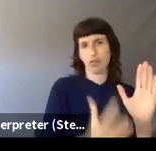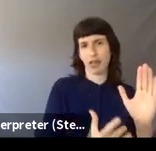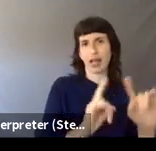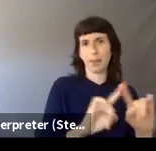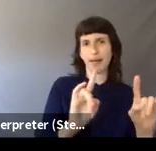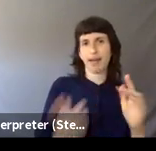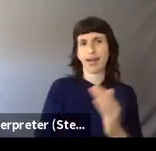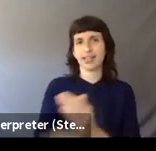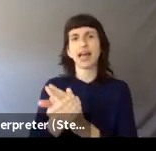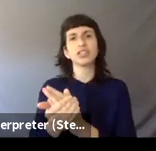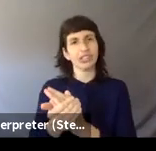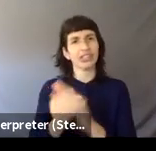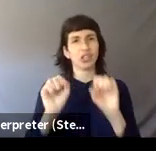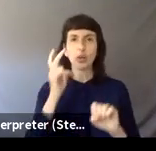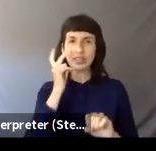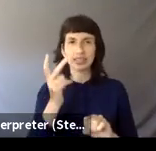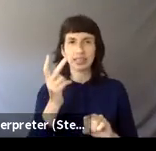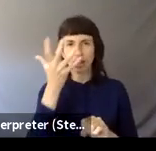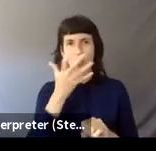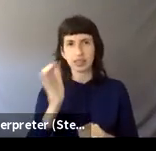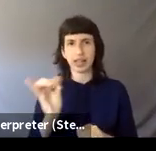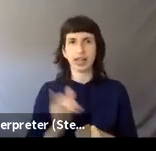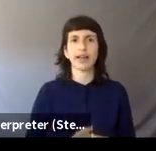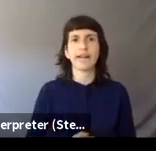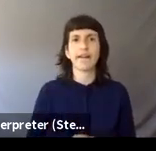If you want to give students a template and they're just filling it in, you'll want to, if I add a resource and in one Drive, I just have this assignment template. There's really nothing on there